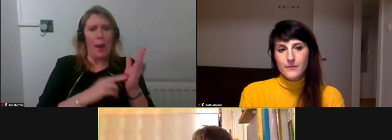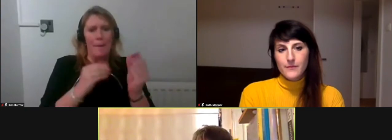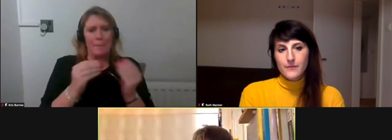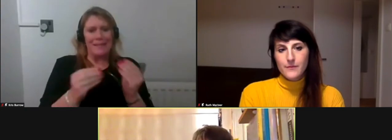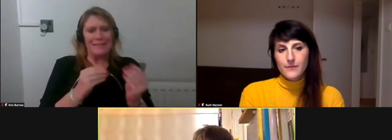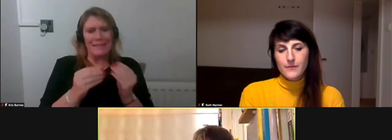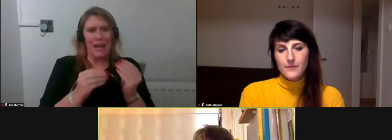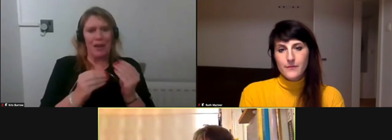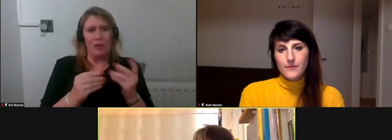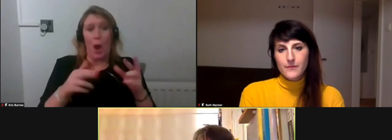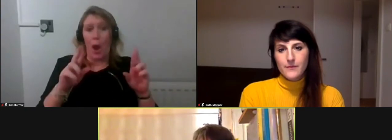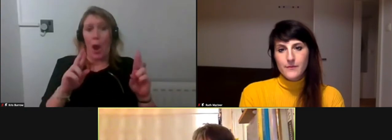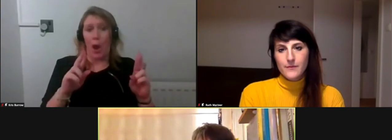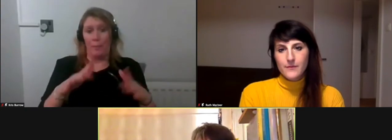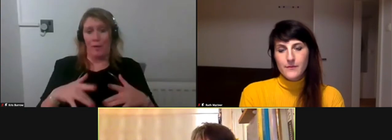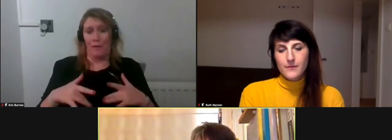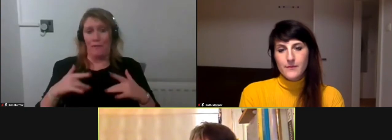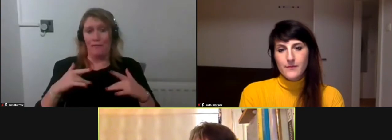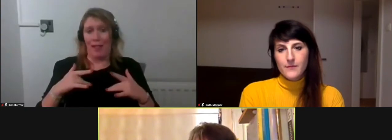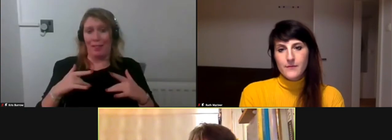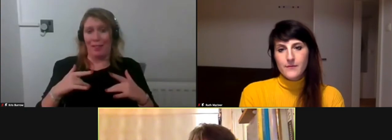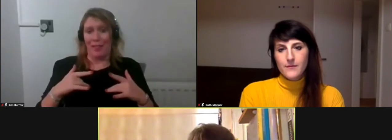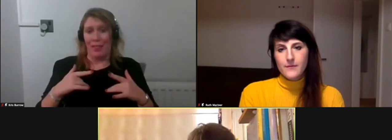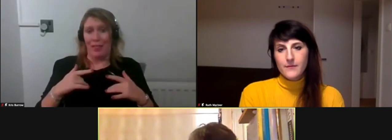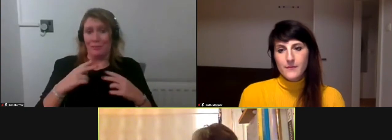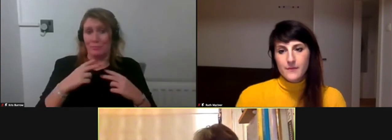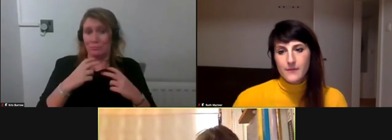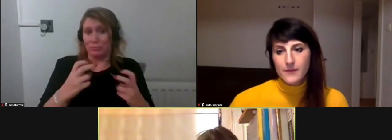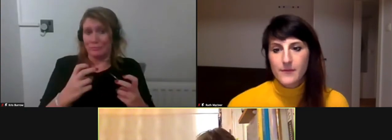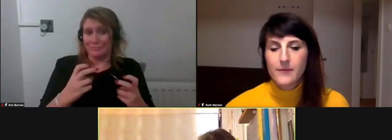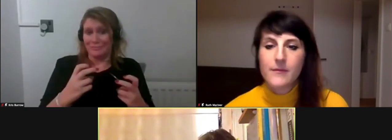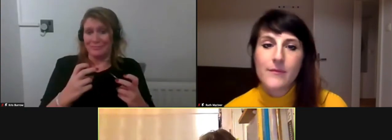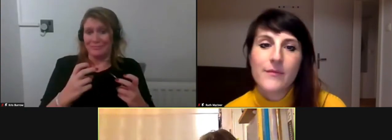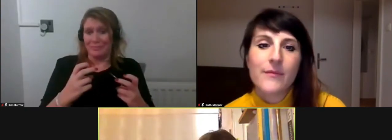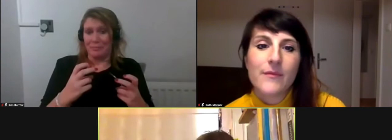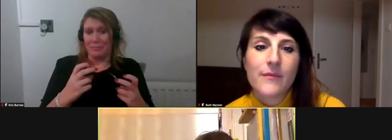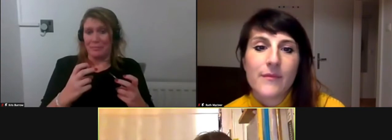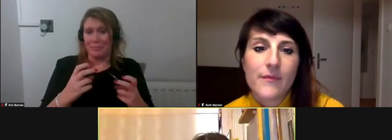may be got an impression of what it is, again I don't want to give too much away.